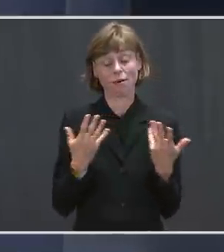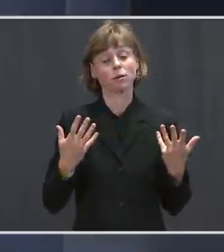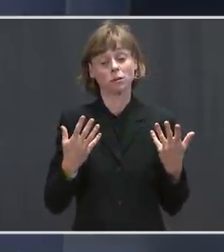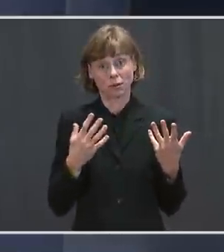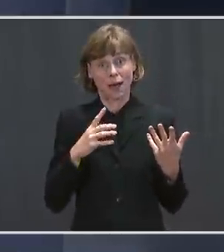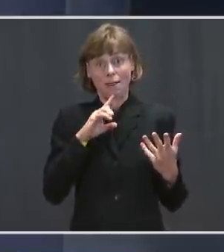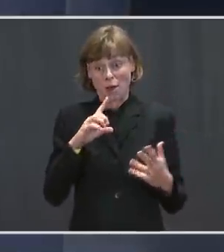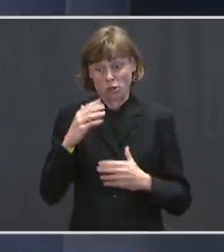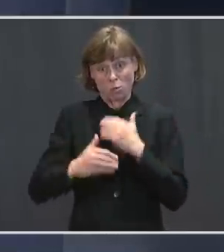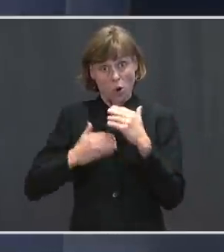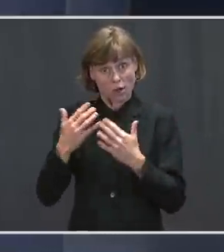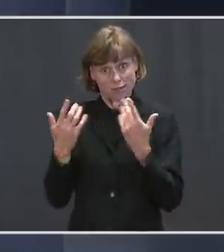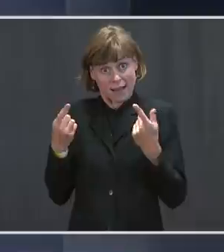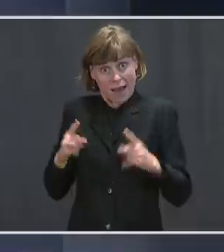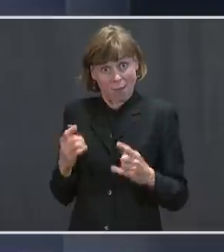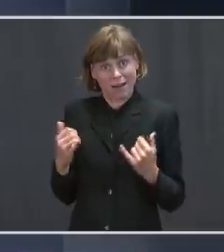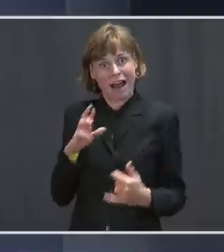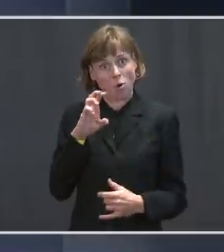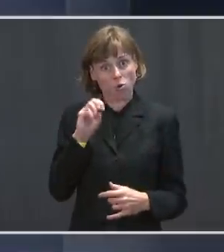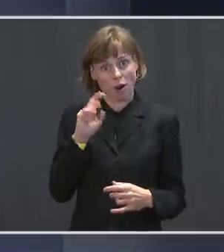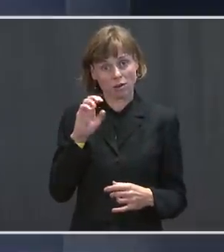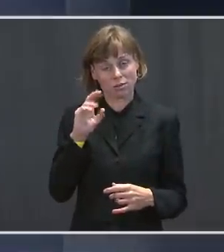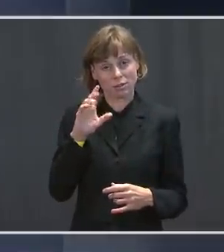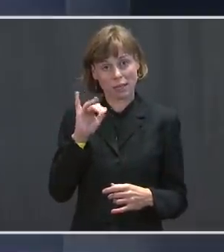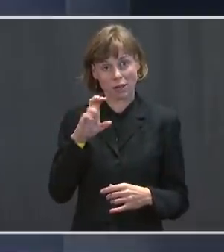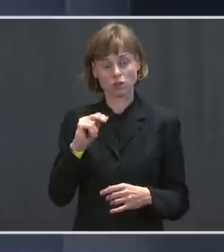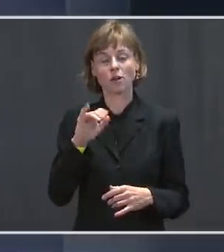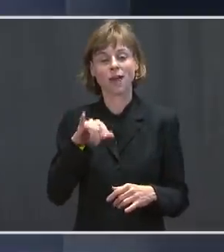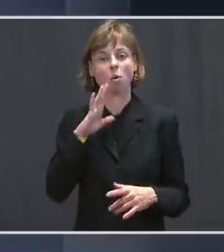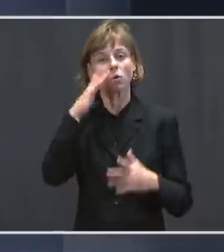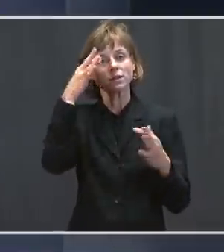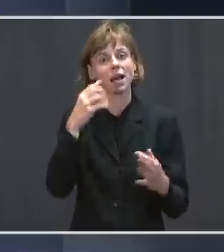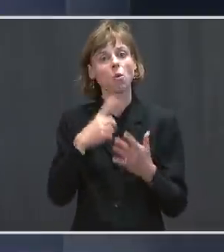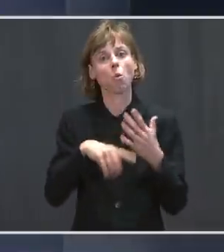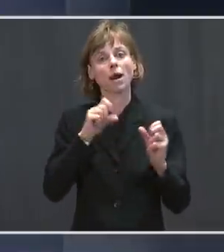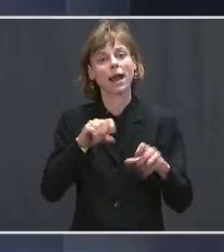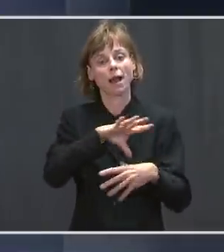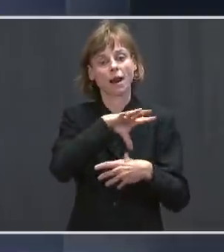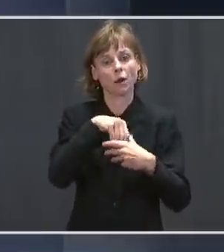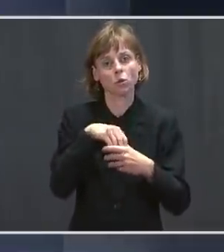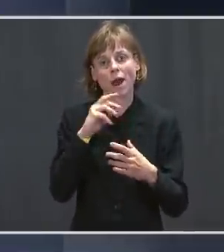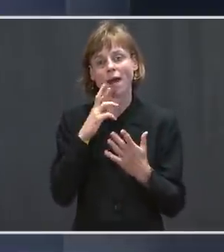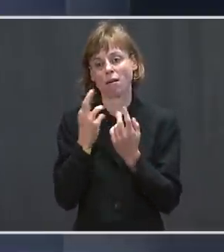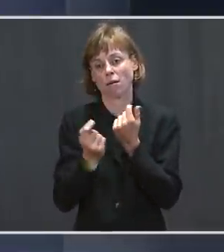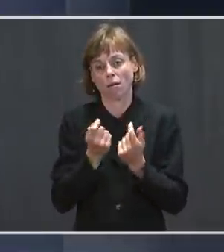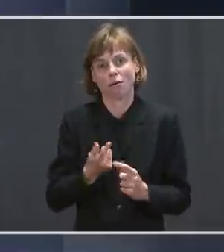that will make some determinations about what can and cannot be in the bill based on rules. The Press: If I could follow up really quickly. Ms. Psaki: Go ahead.